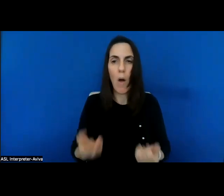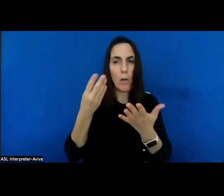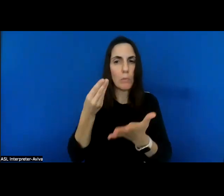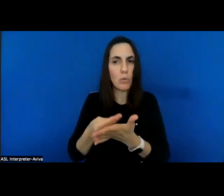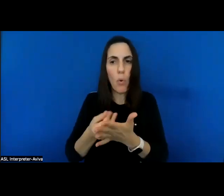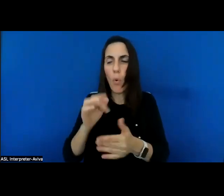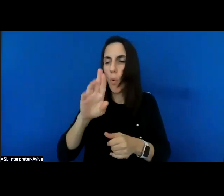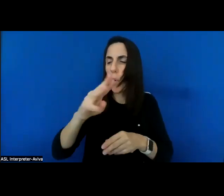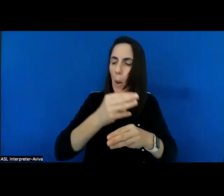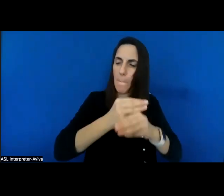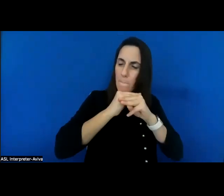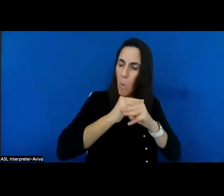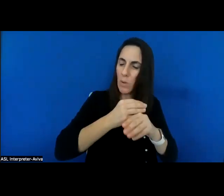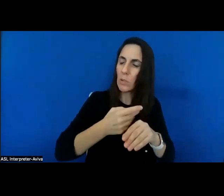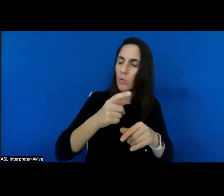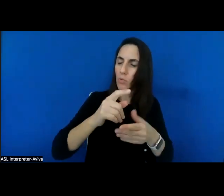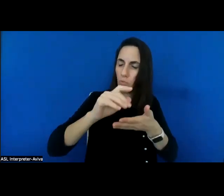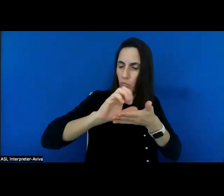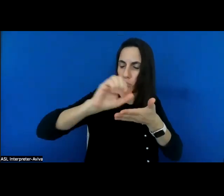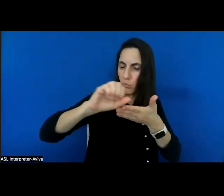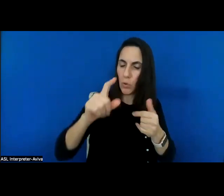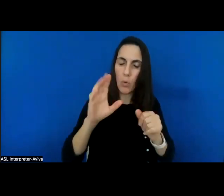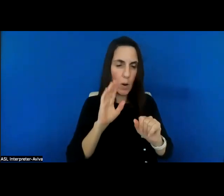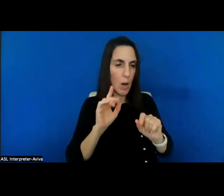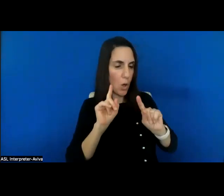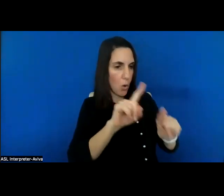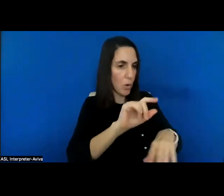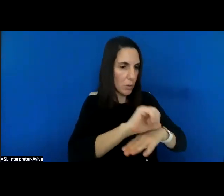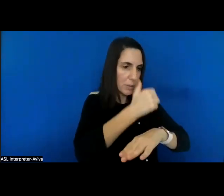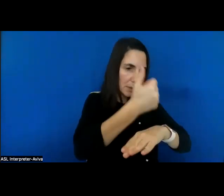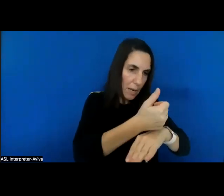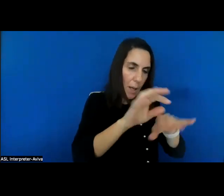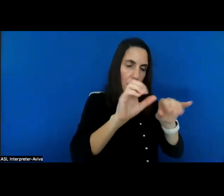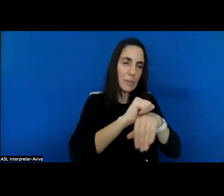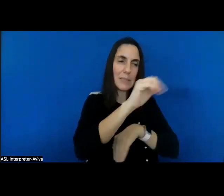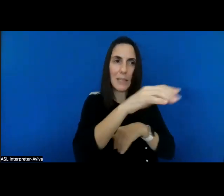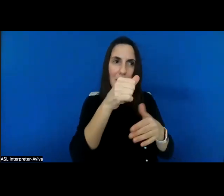11:43:17 You can go online and say or set it out, submit the form, and say, each month